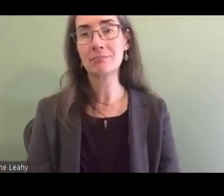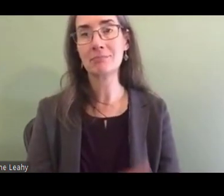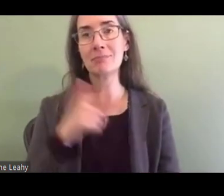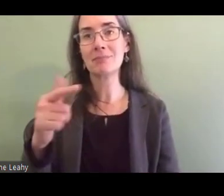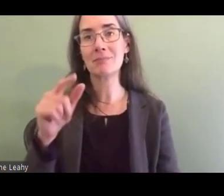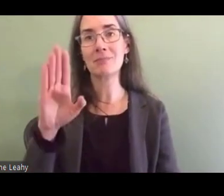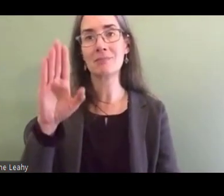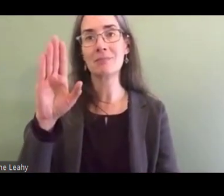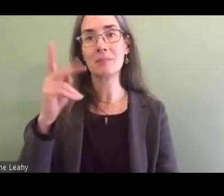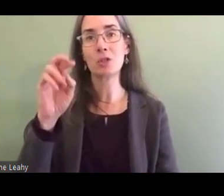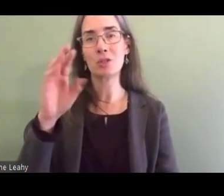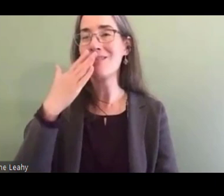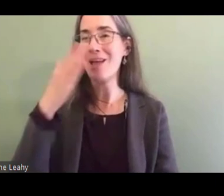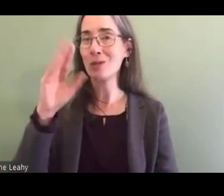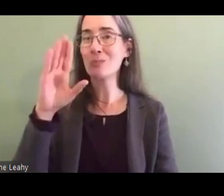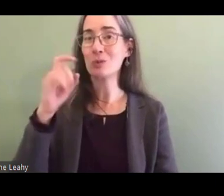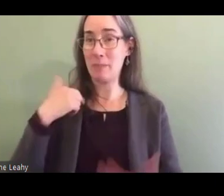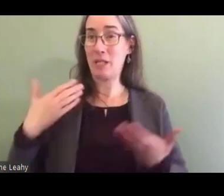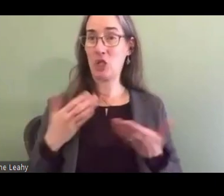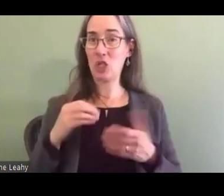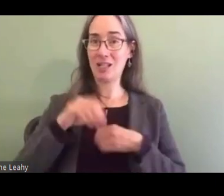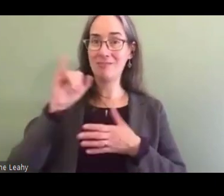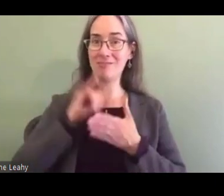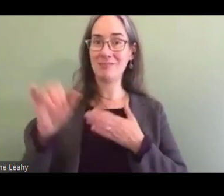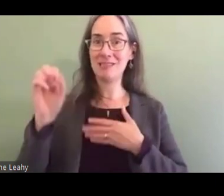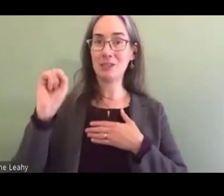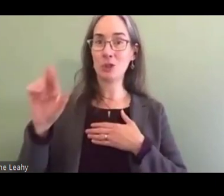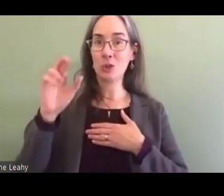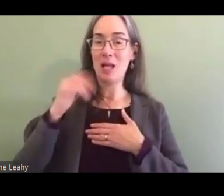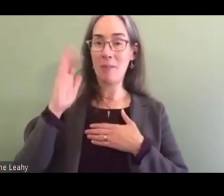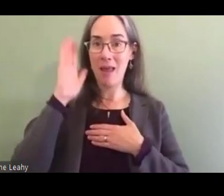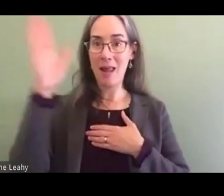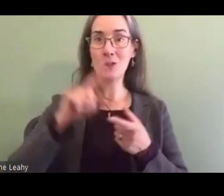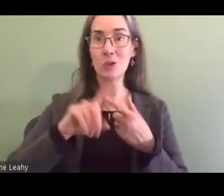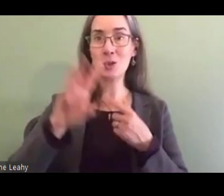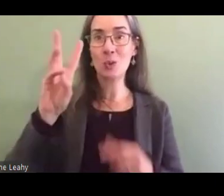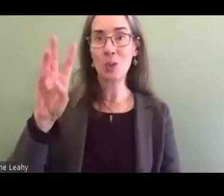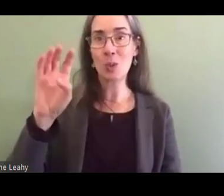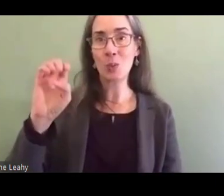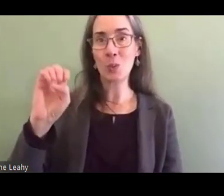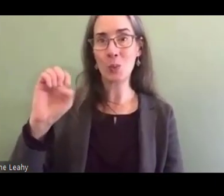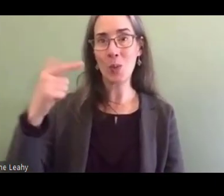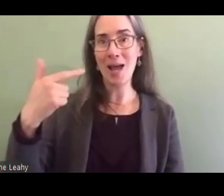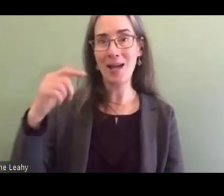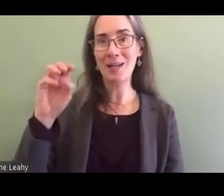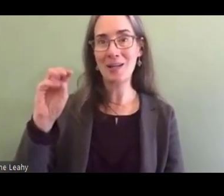I know I am here in Syracuse, New York today and I am heading to Wegman's for my grocery shopping next.